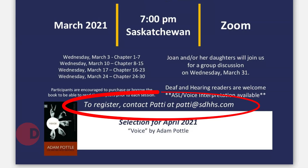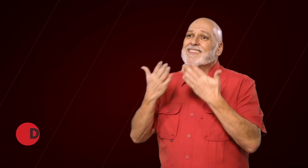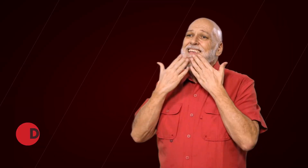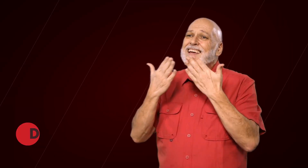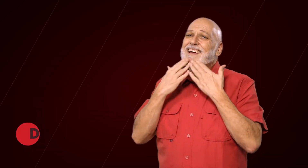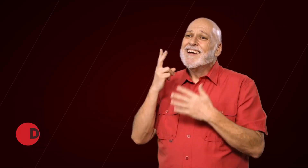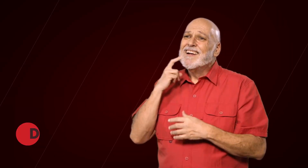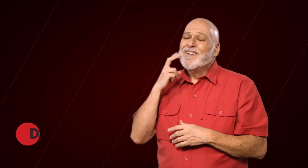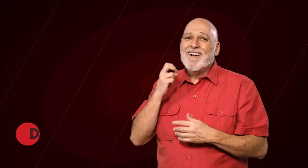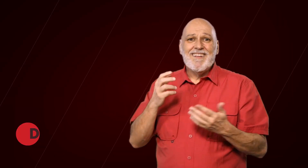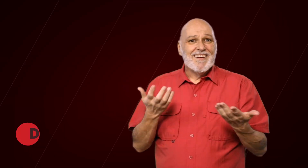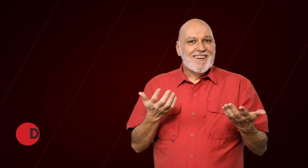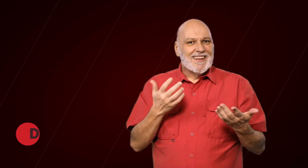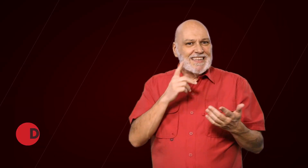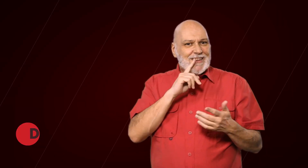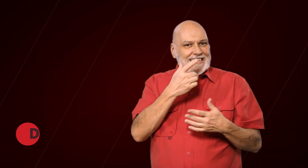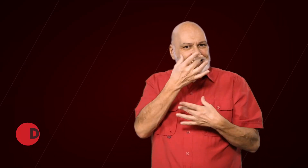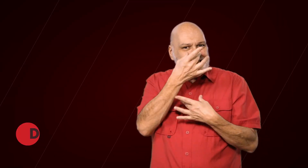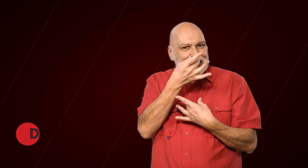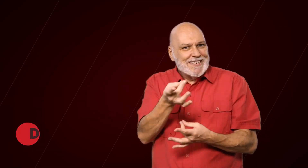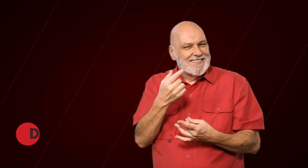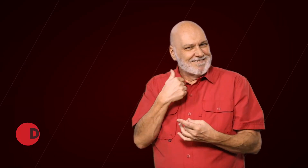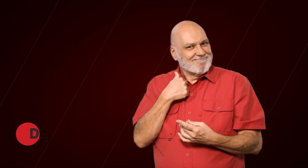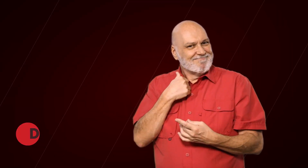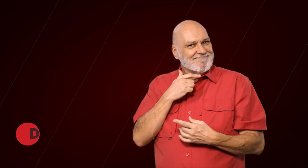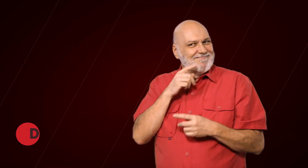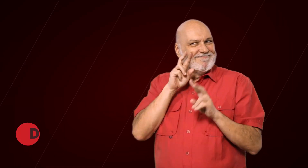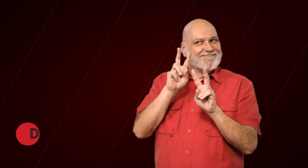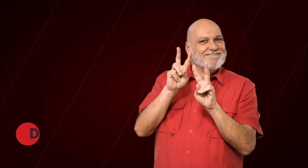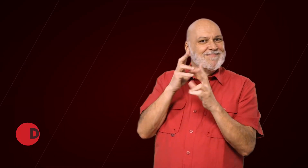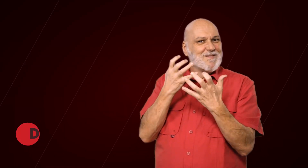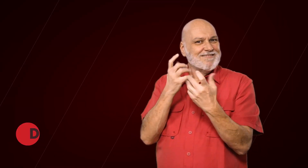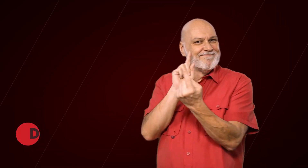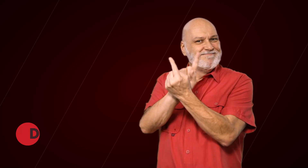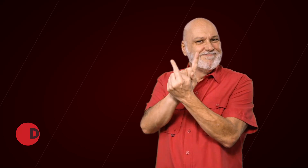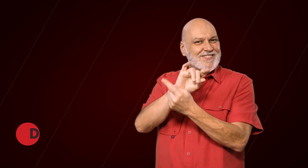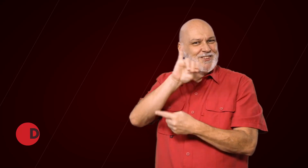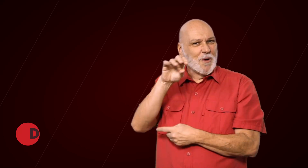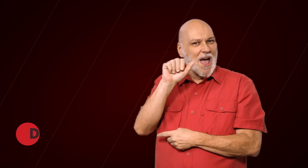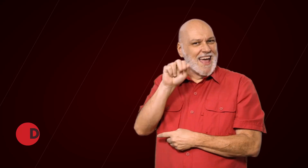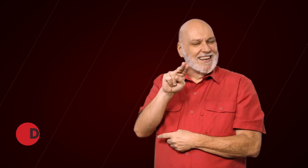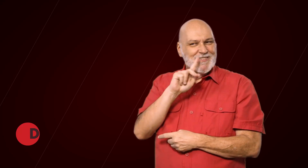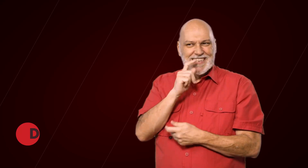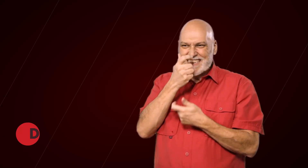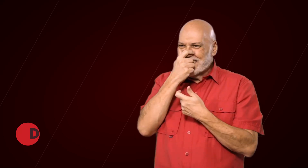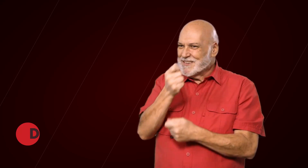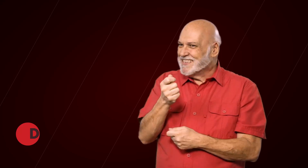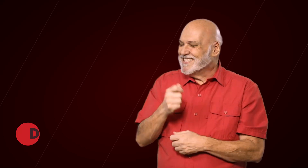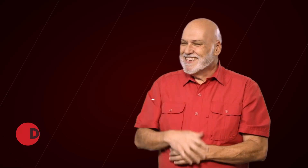[Anselmo]: Thanks, Nicole. It would be interesting to meet Joan!